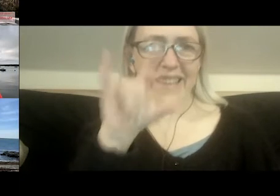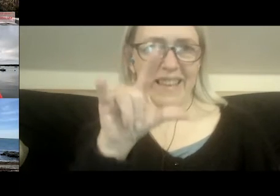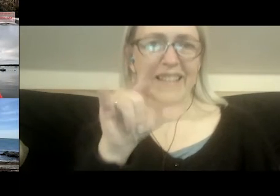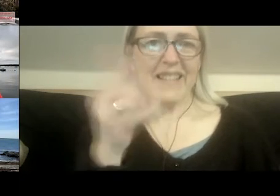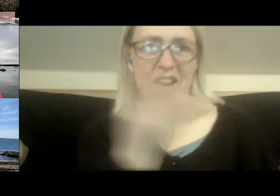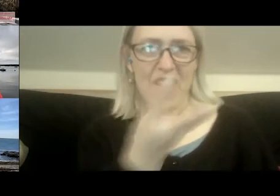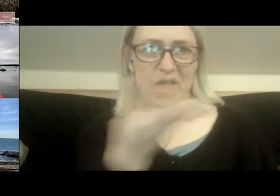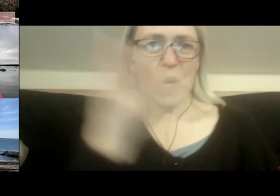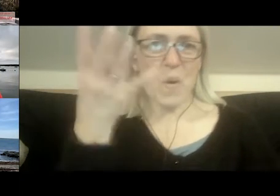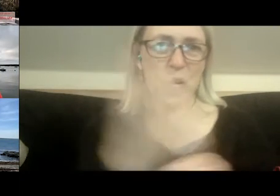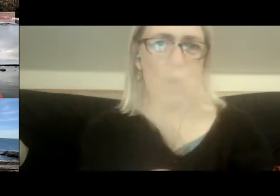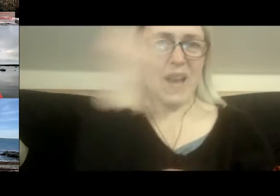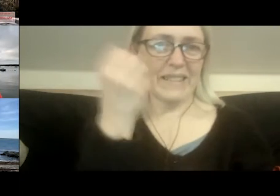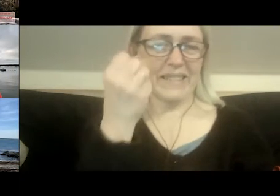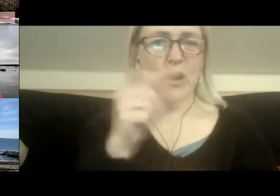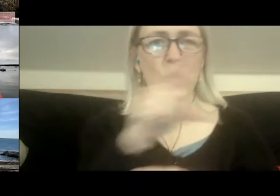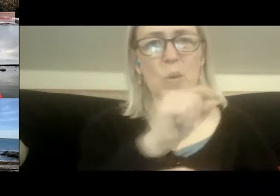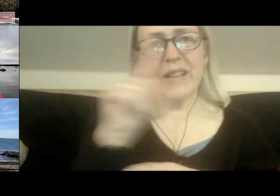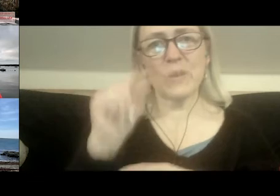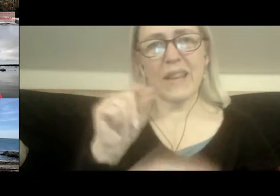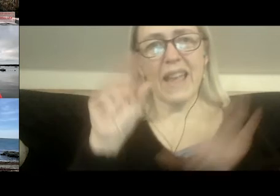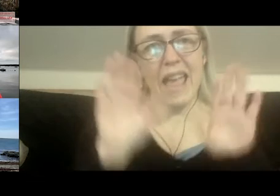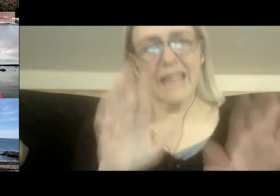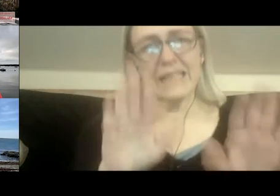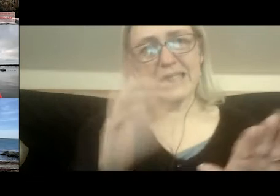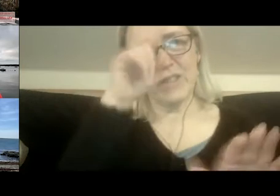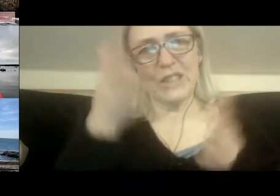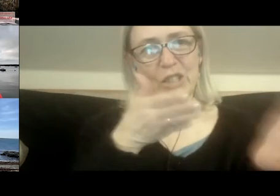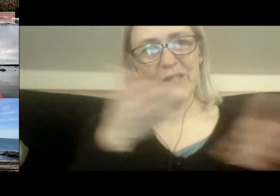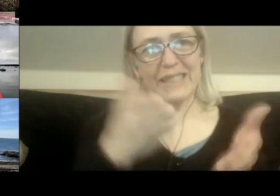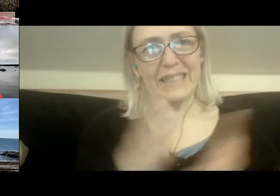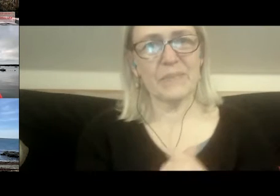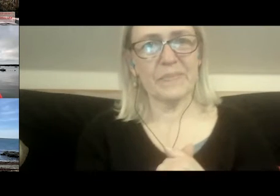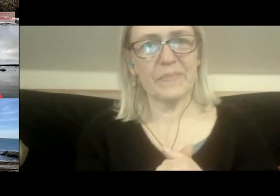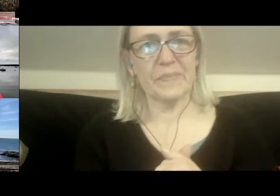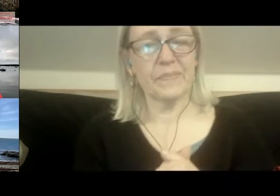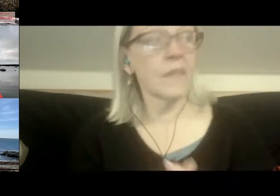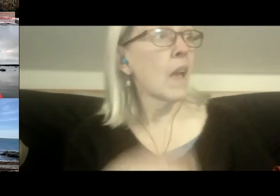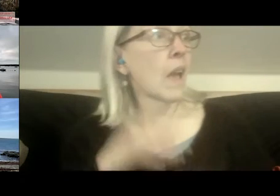So...we nominated you for an Excellence Award from Brown, and you are getting it